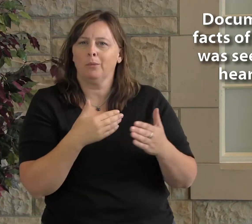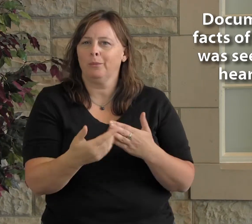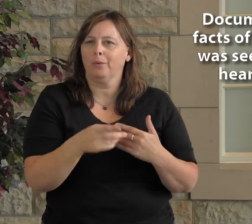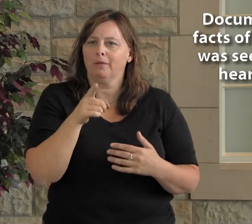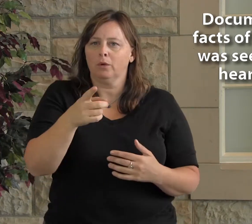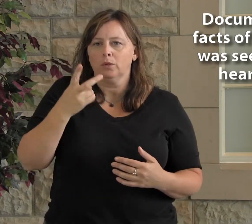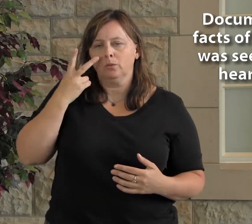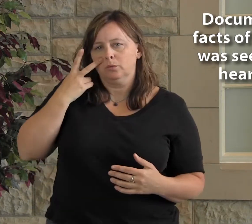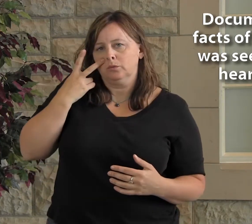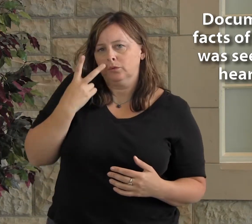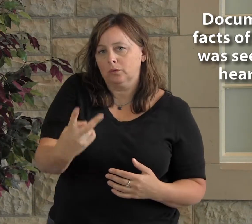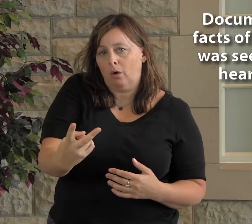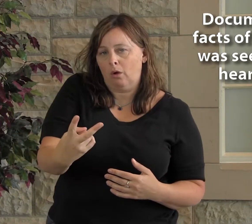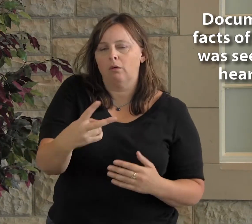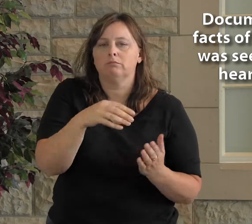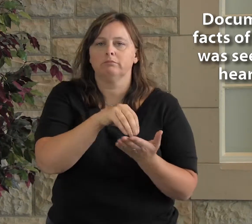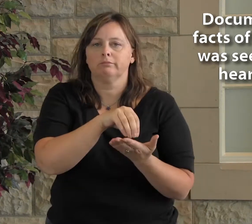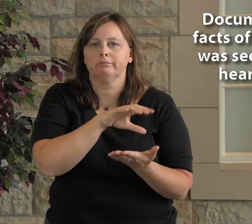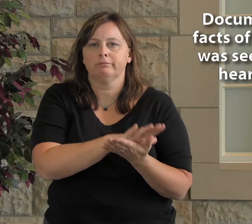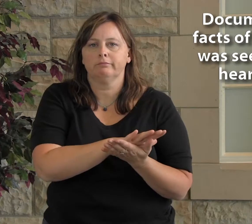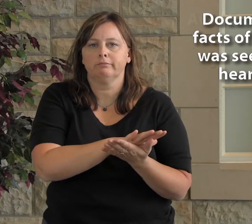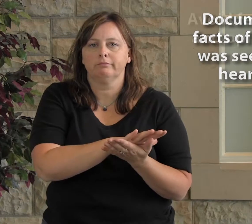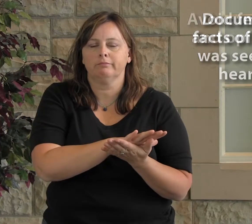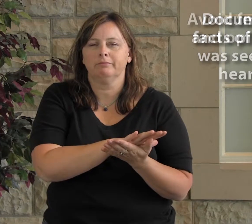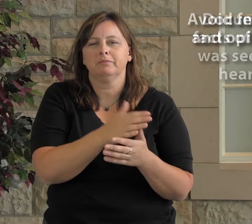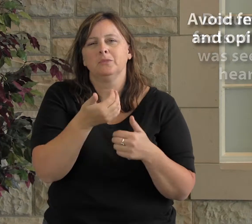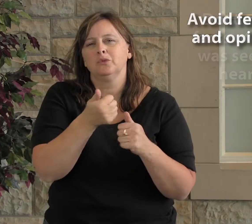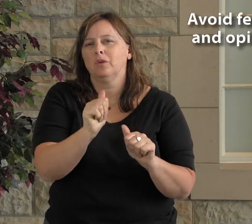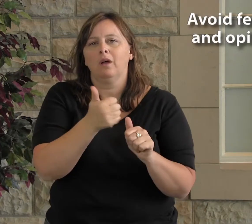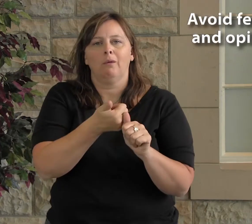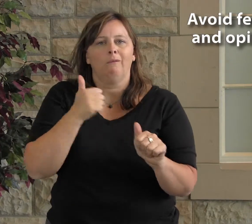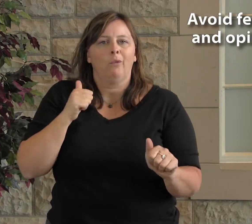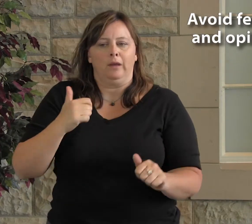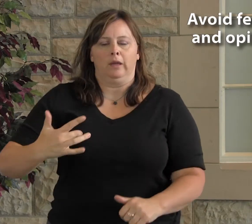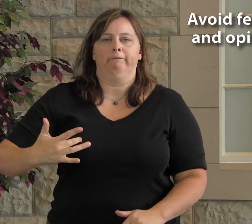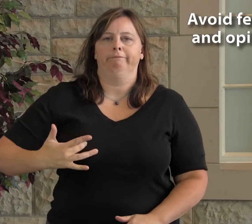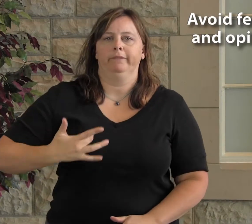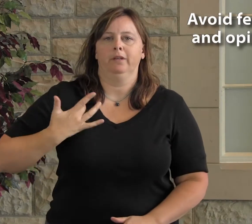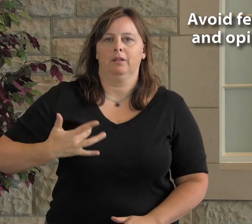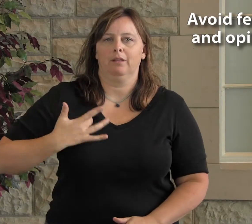Whatever you saw or whatever you noticed in the home is what you put there.